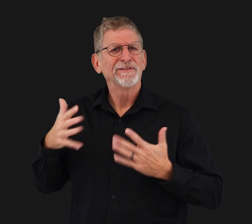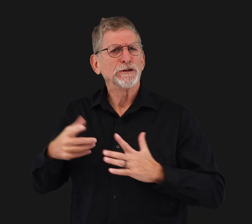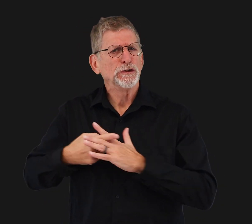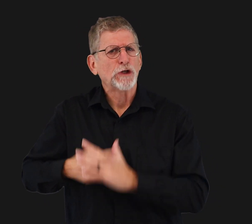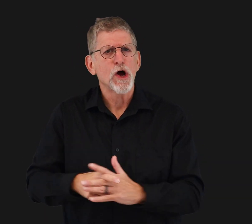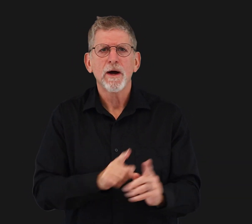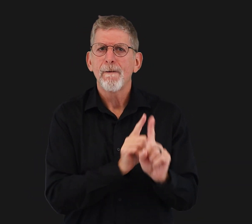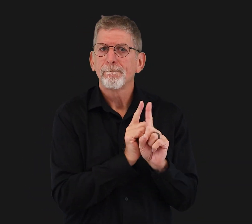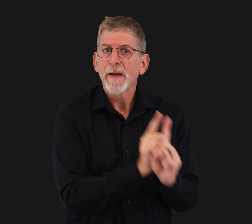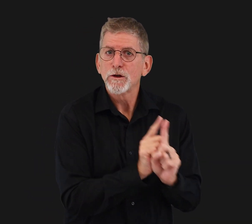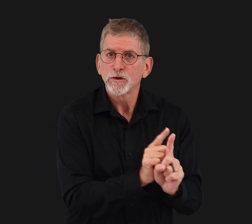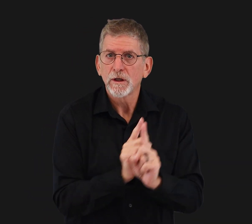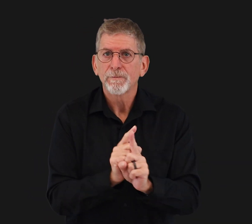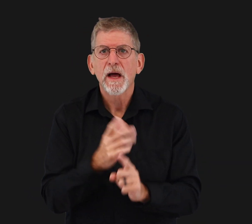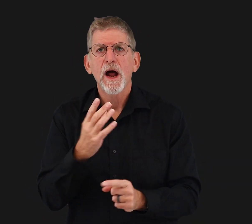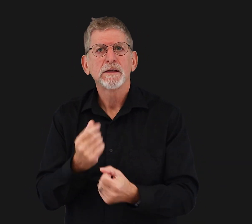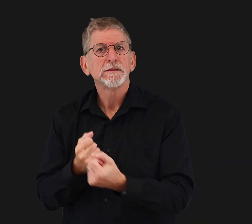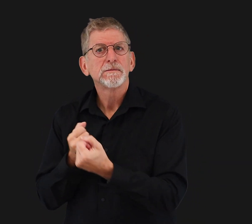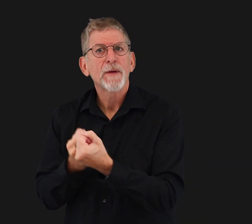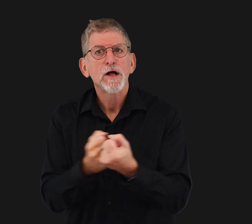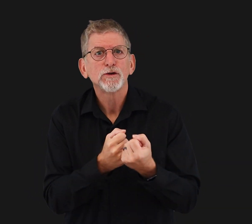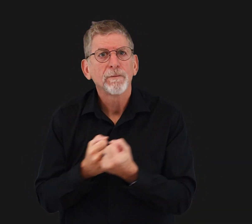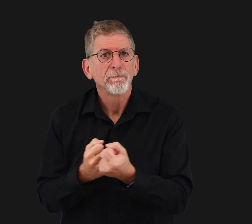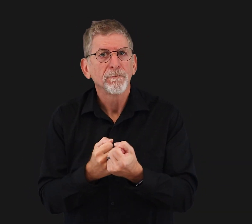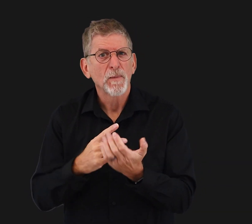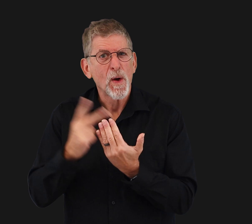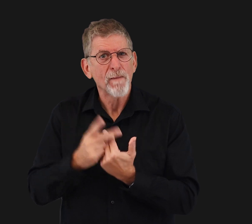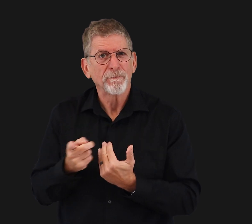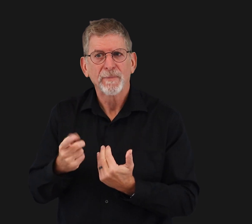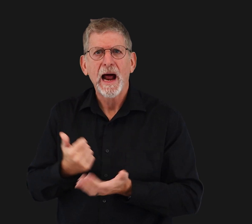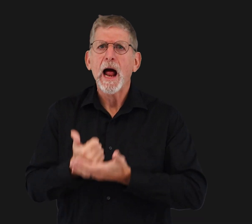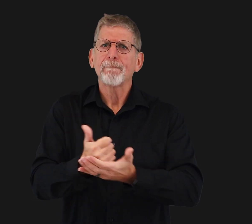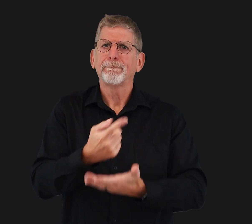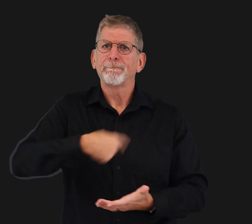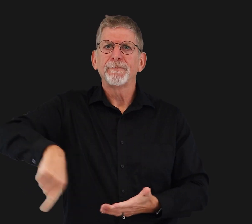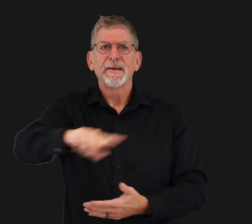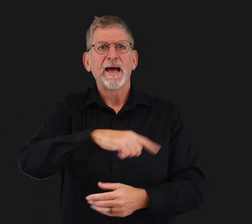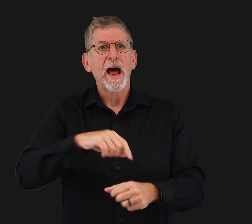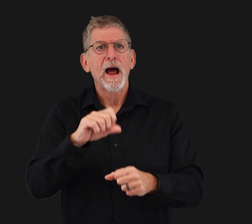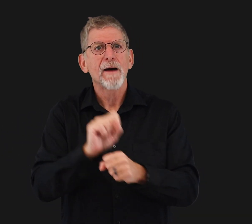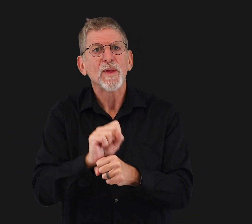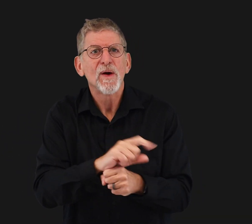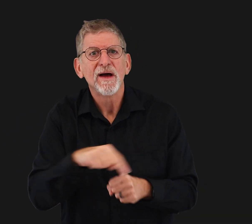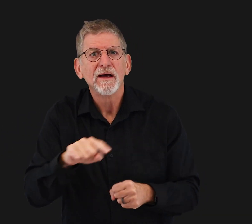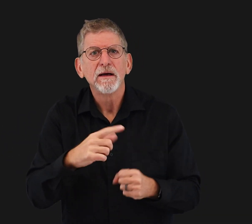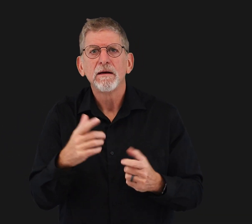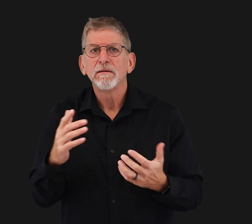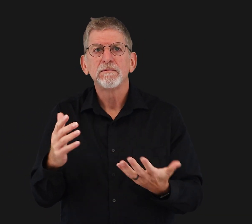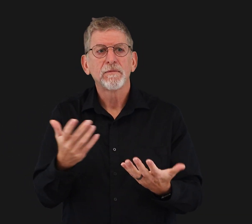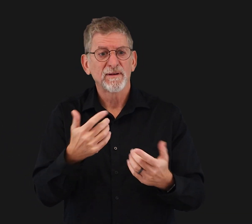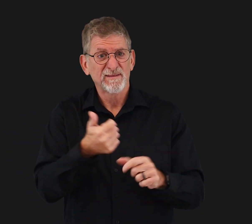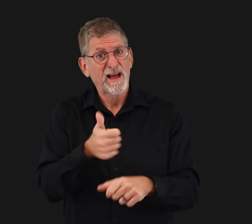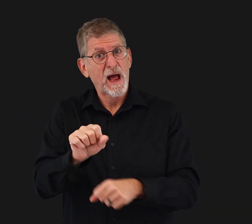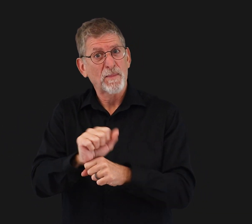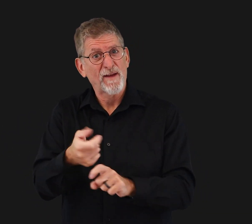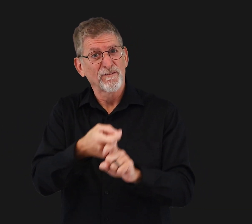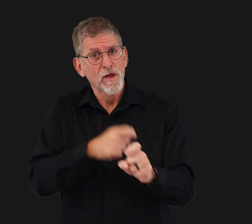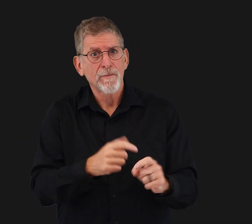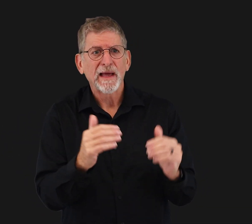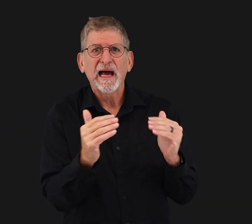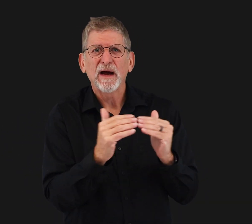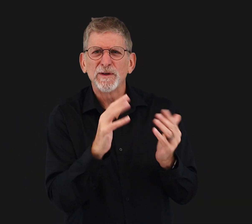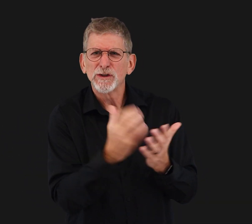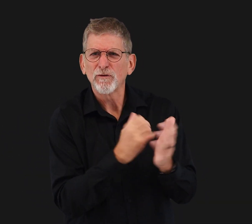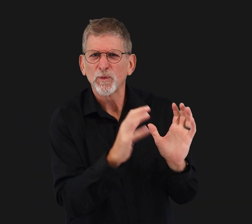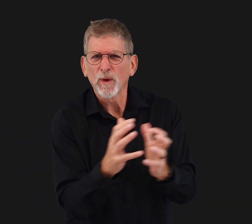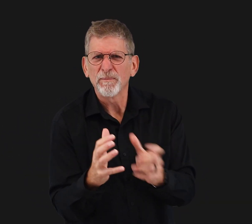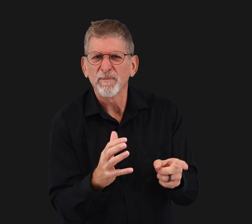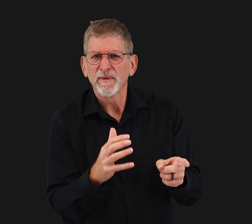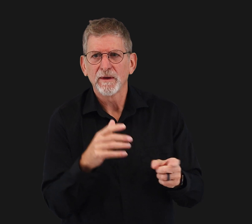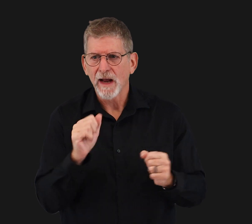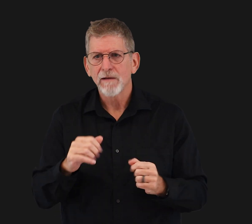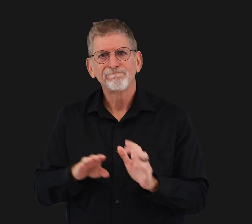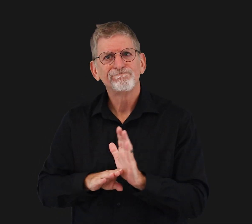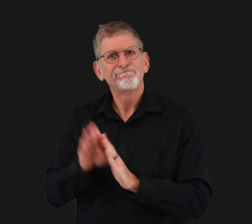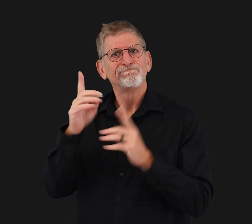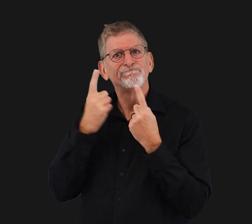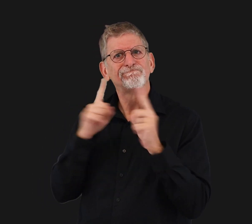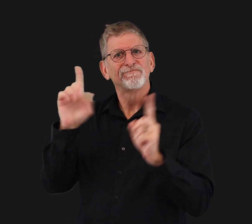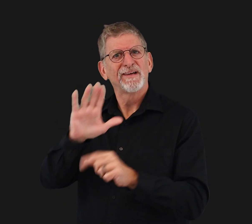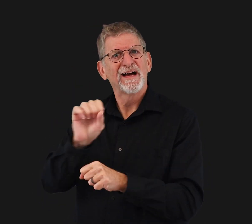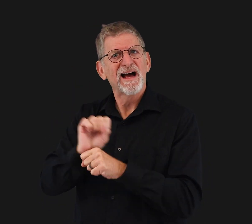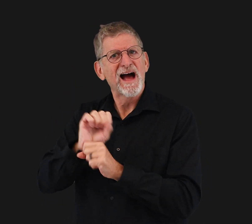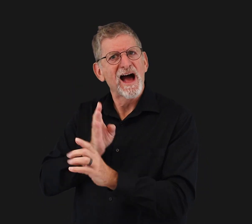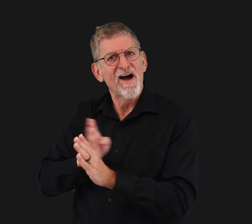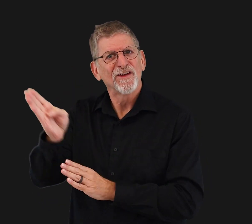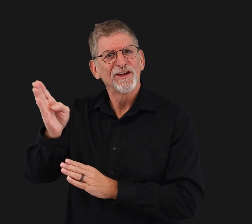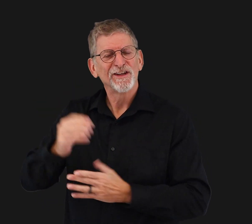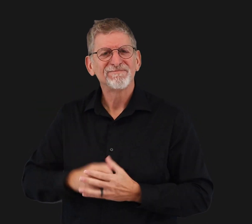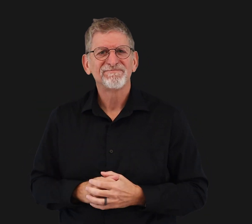has started a Mentorship and Sponsorship Program to help employees from equity-deserving groups grow in their careers.